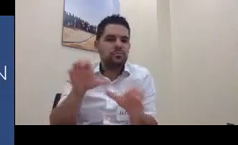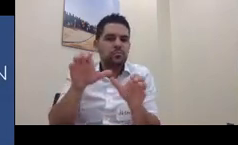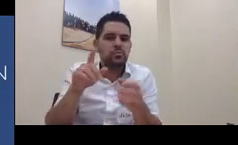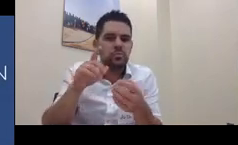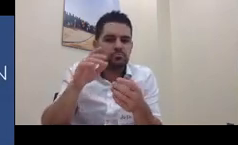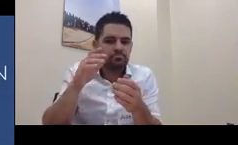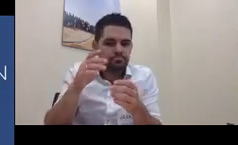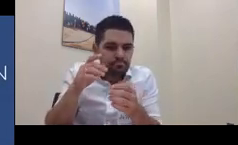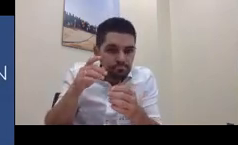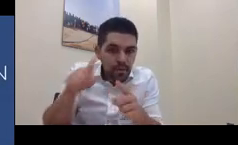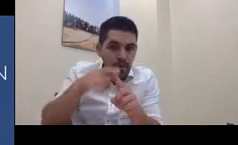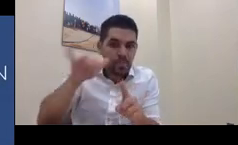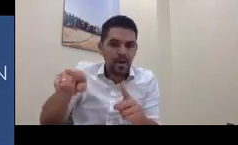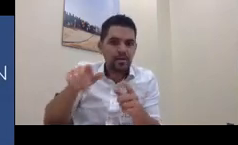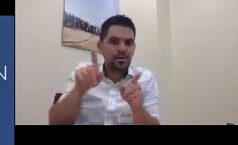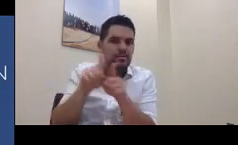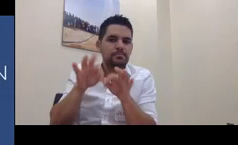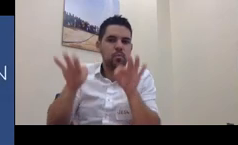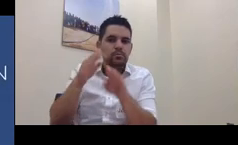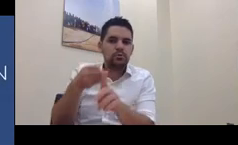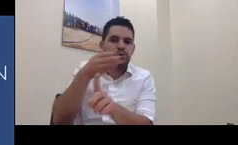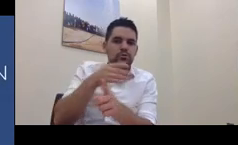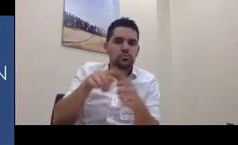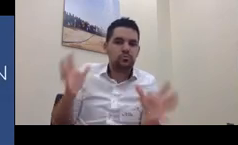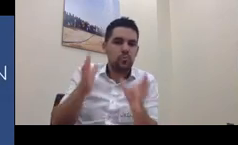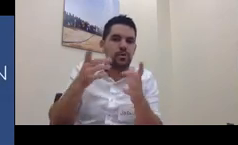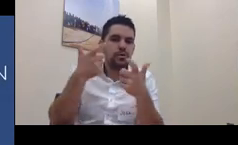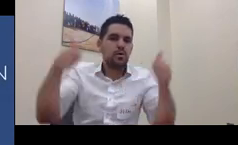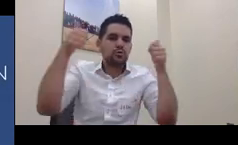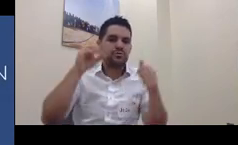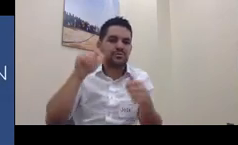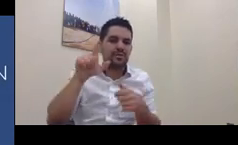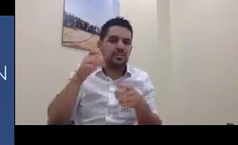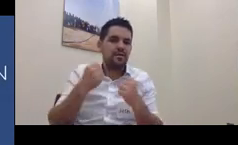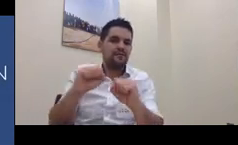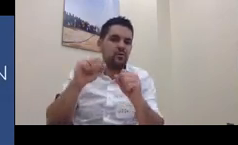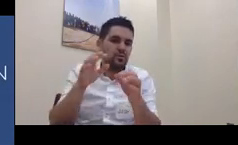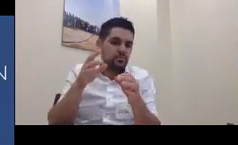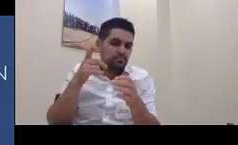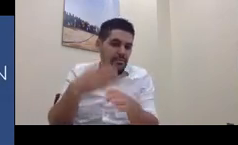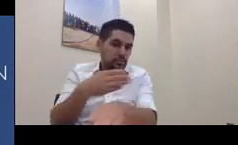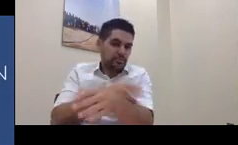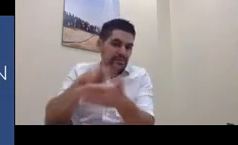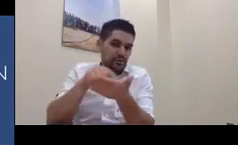and what could be done about that as it is important to supporting the larger scale efforts